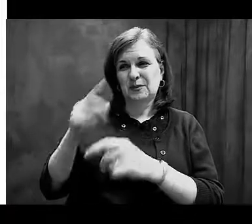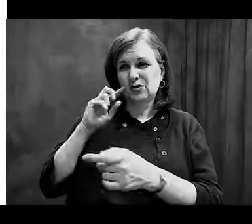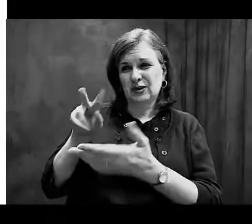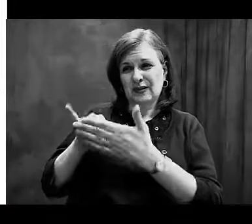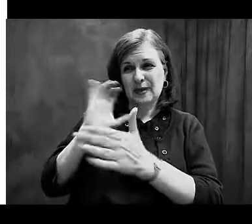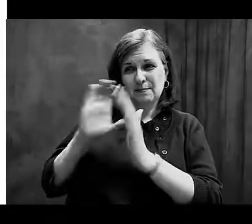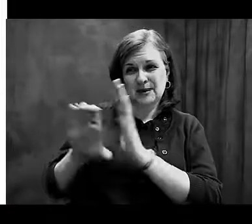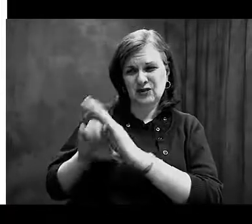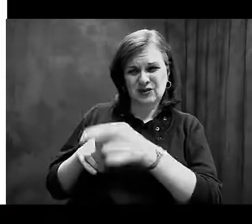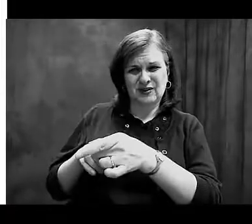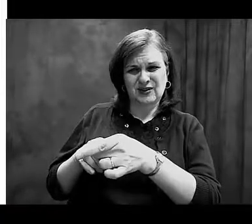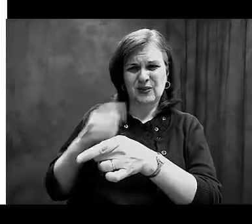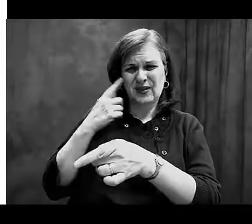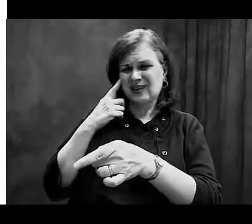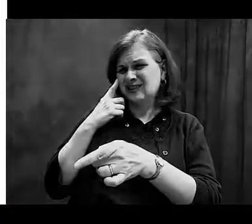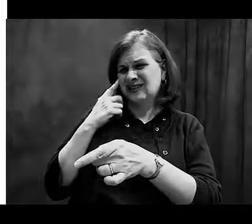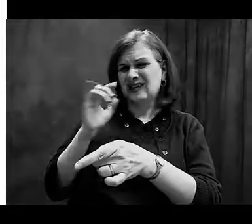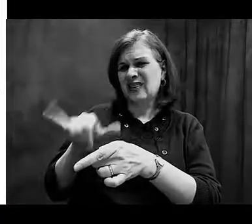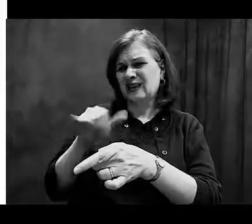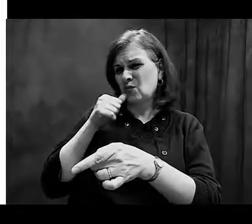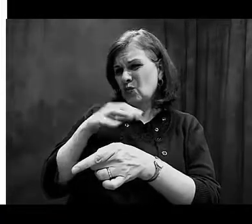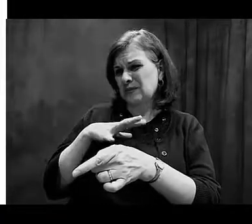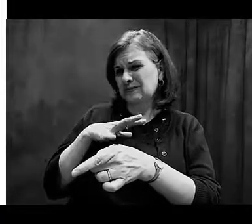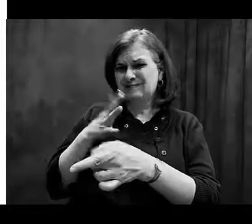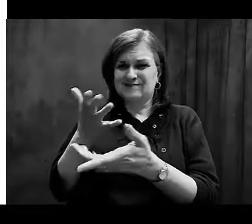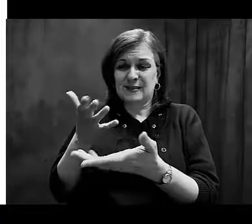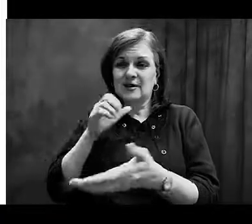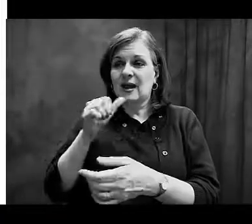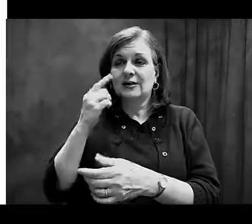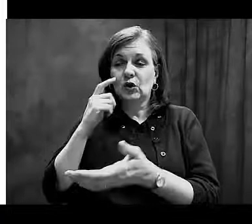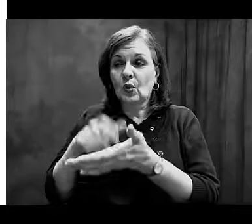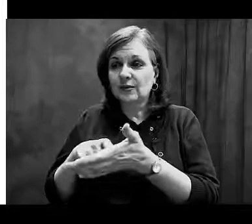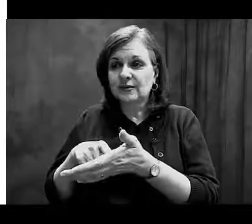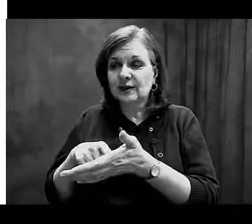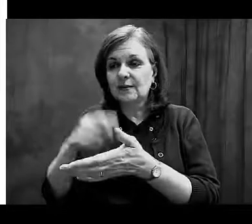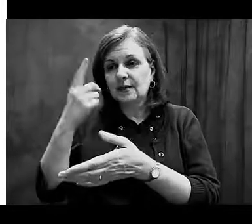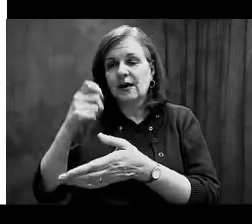I don't know that if you passed her on the street that you would actually recognize her as a female because of